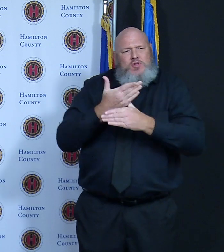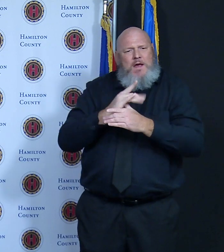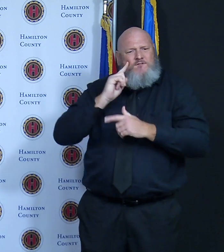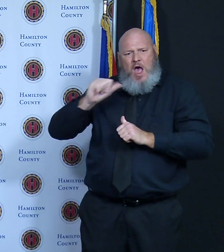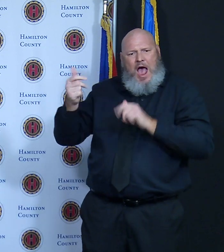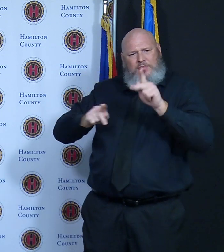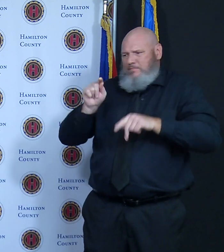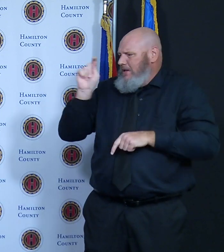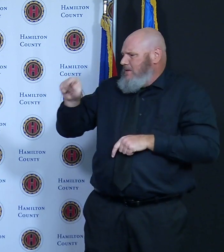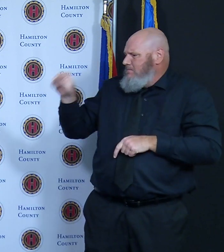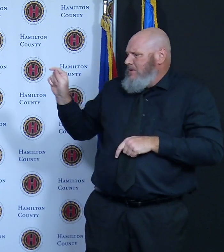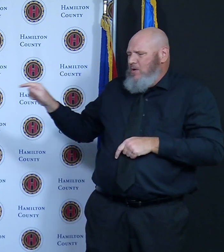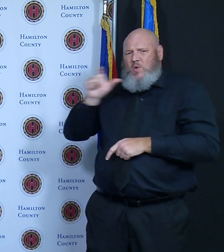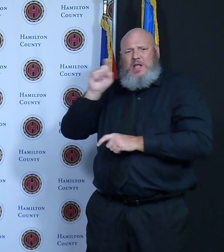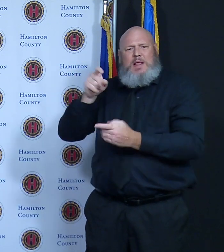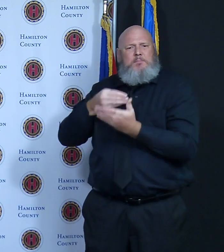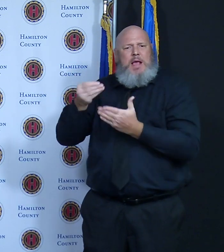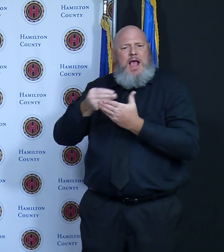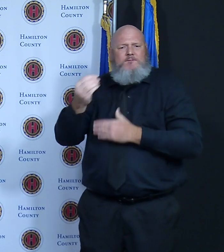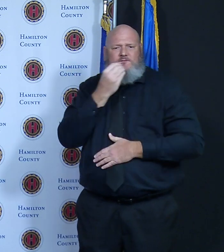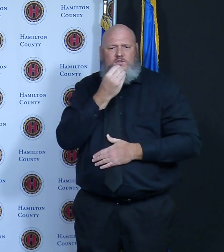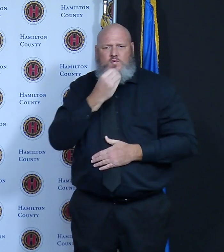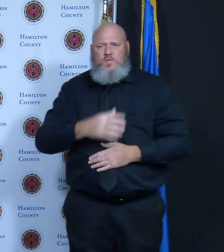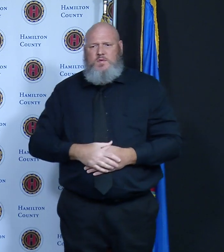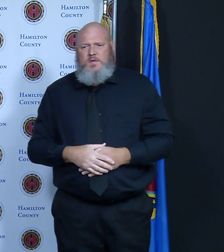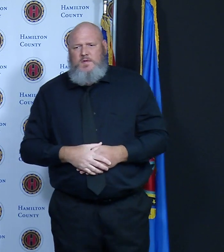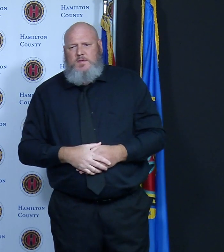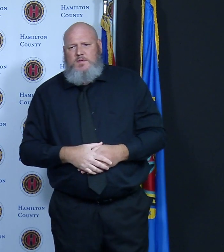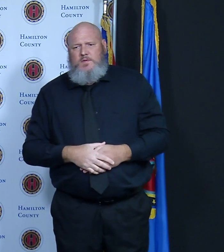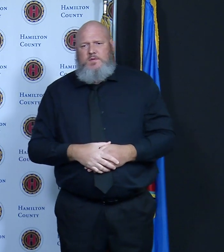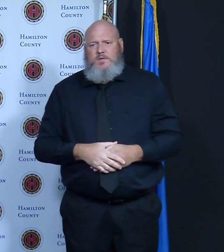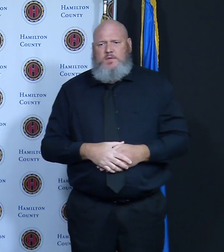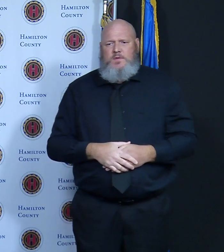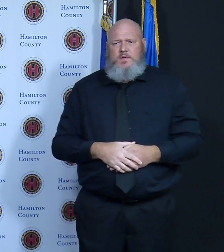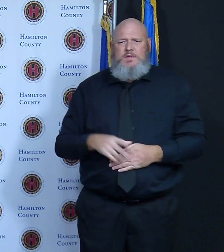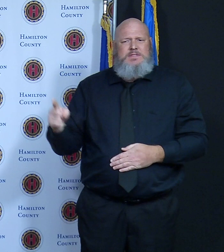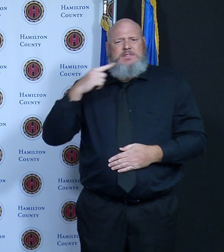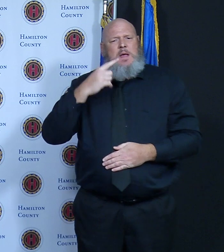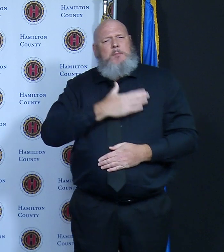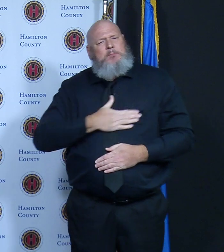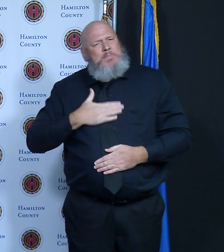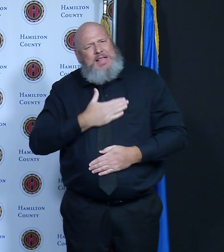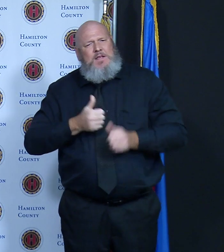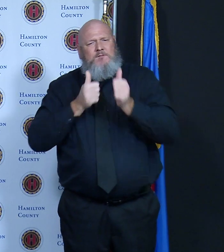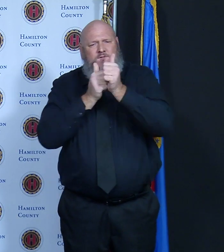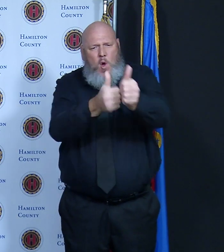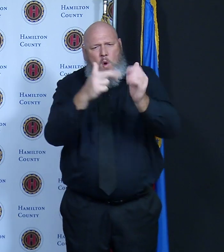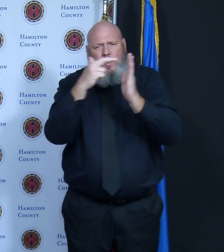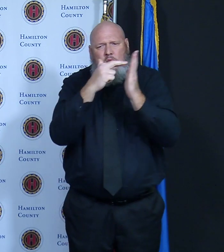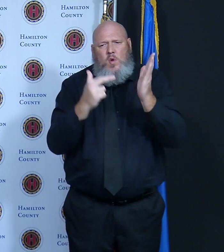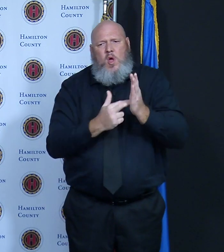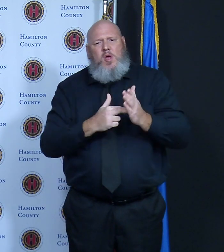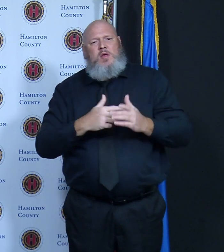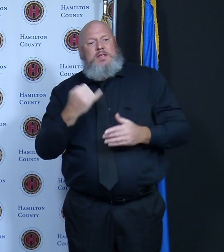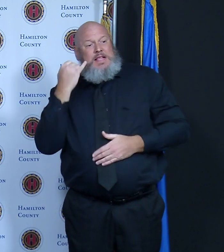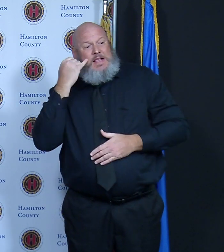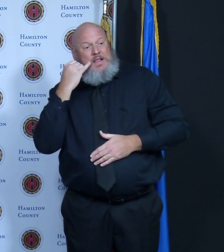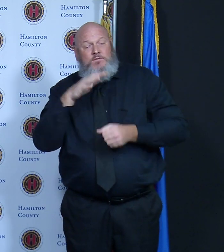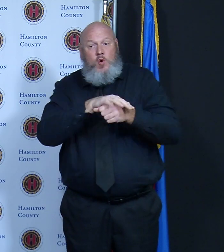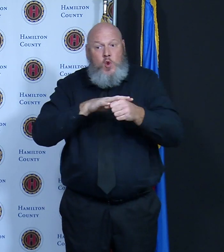please follow the the instructions from local healthcare providers if you're experiencing any kind of symptoms follow the directions some of them say call